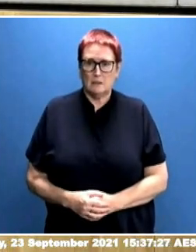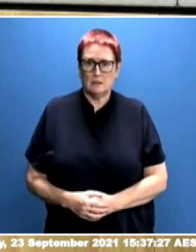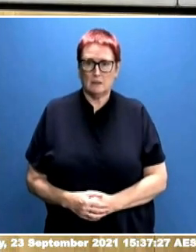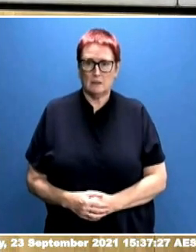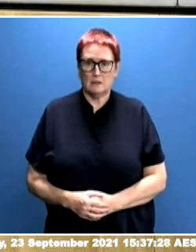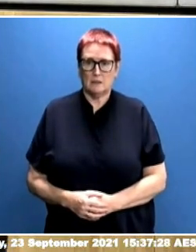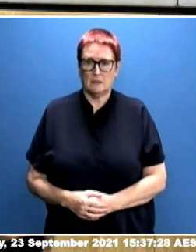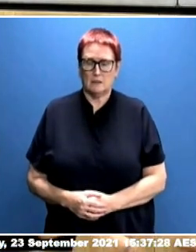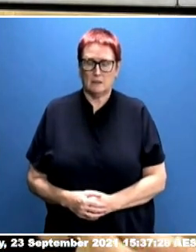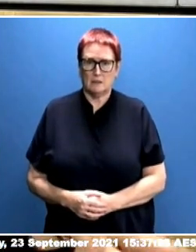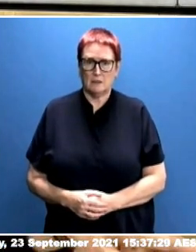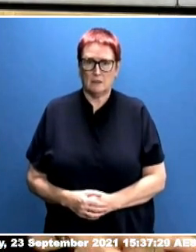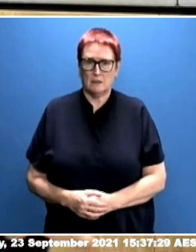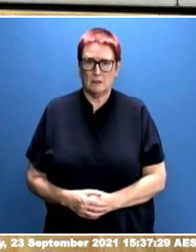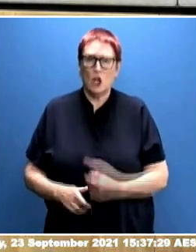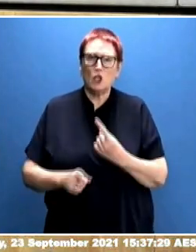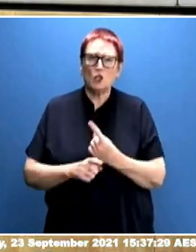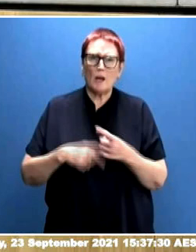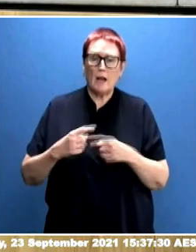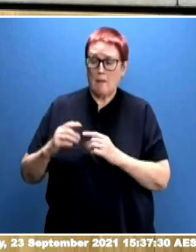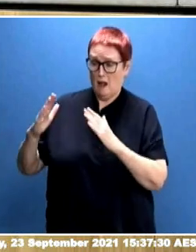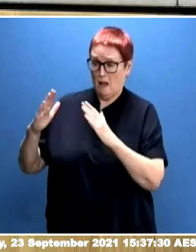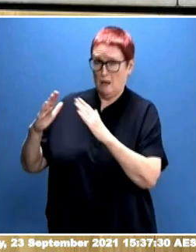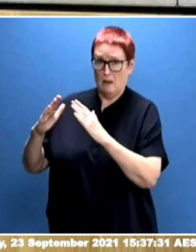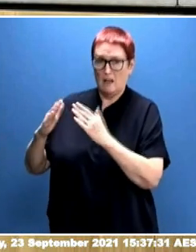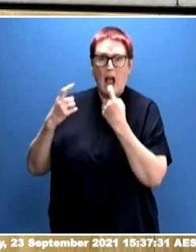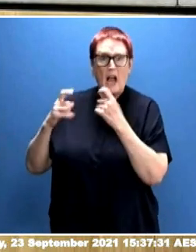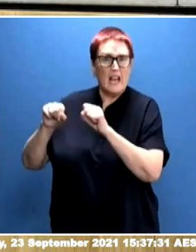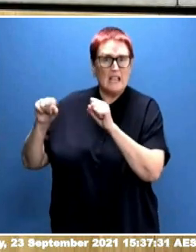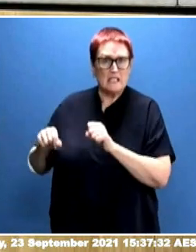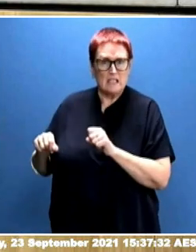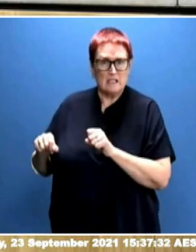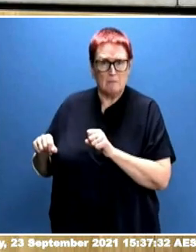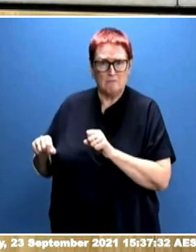Talking about transition out of the care system, and